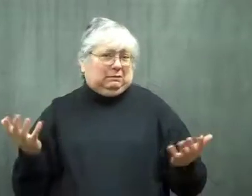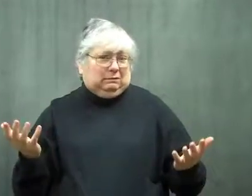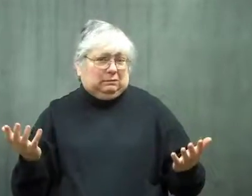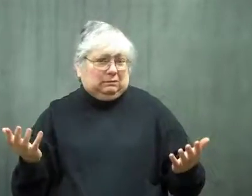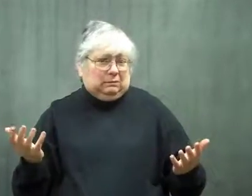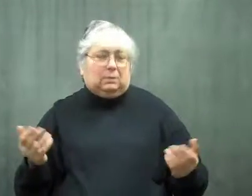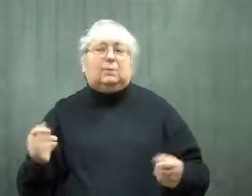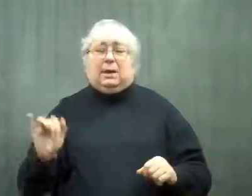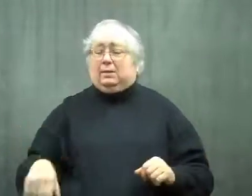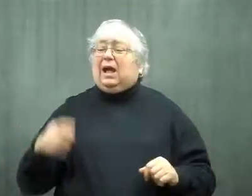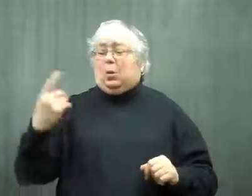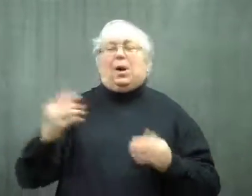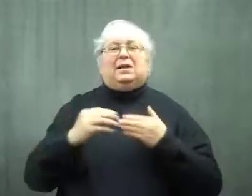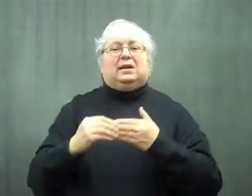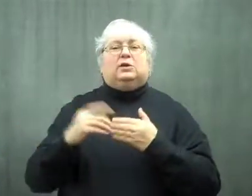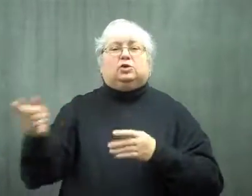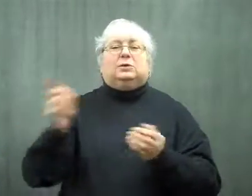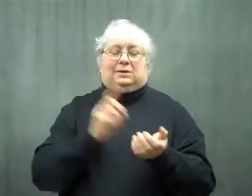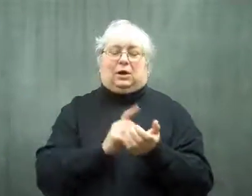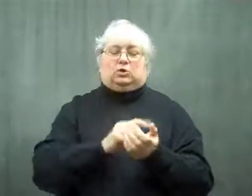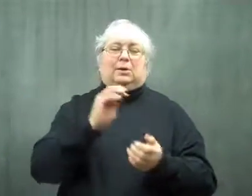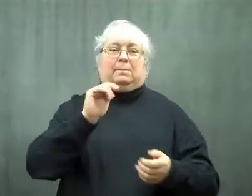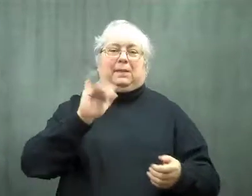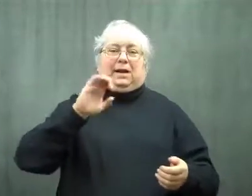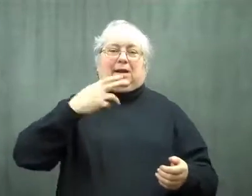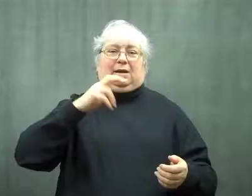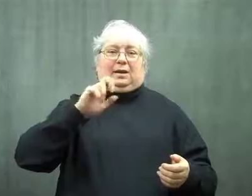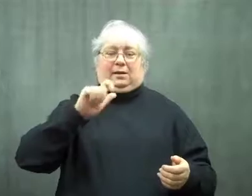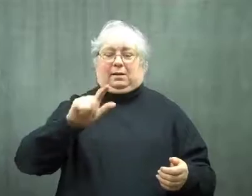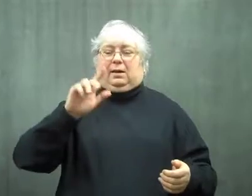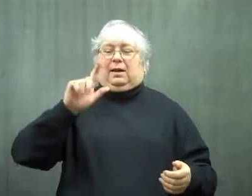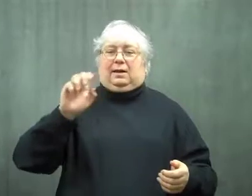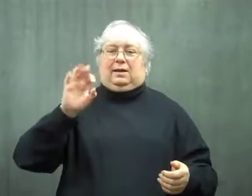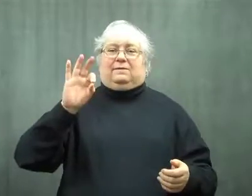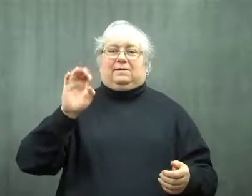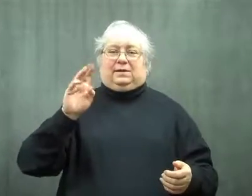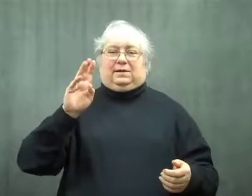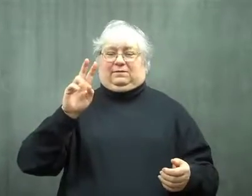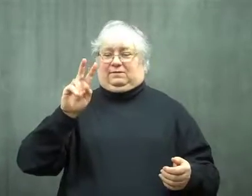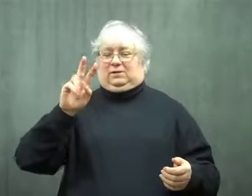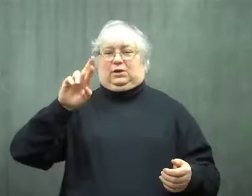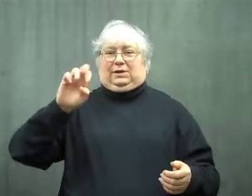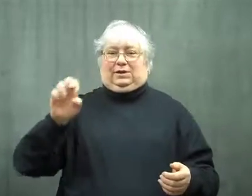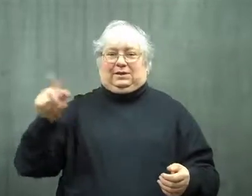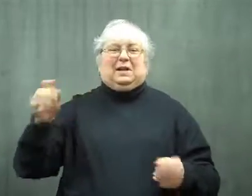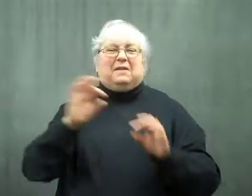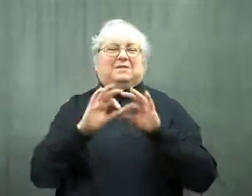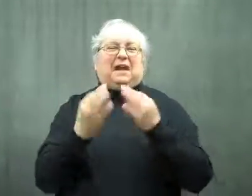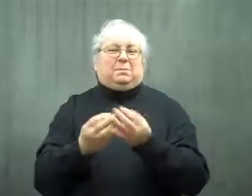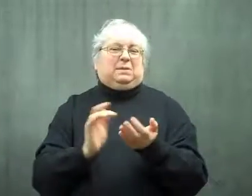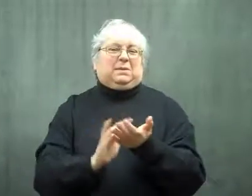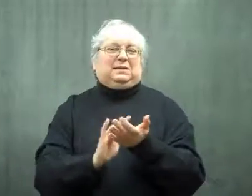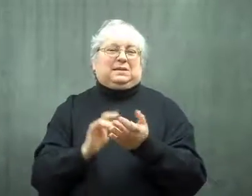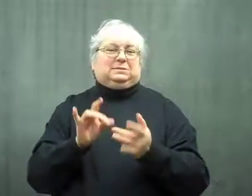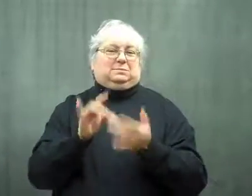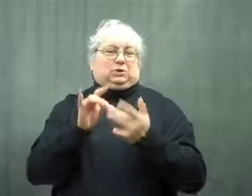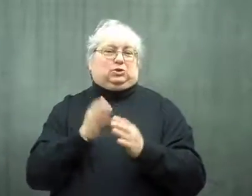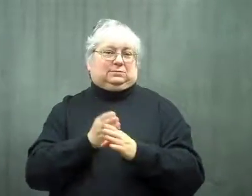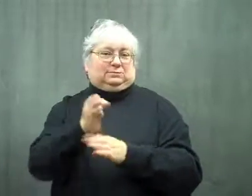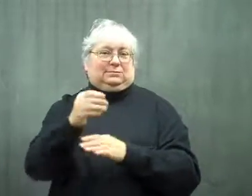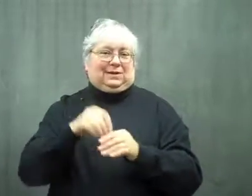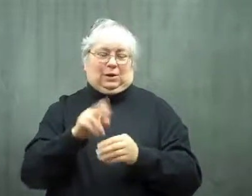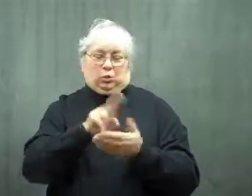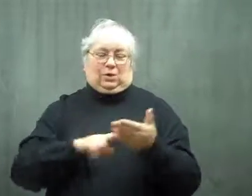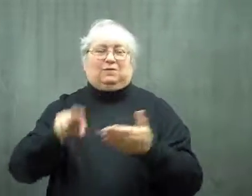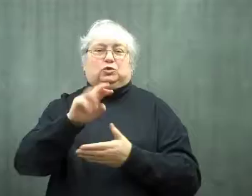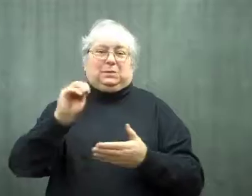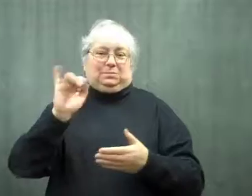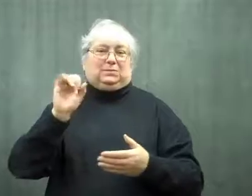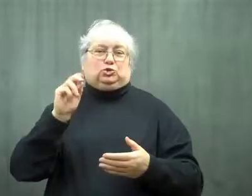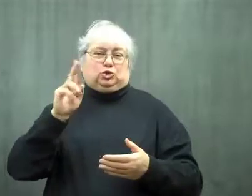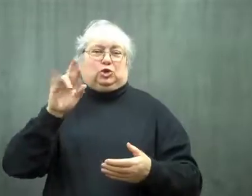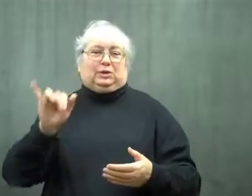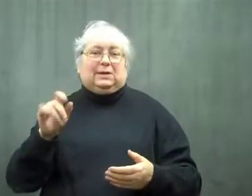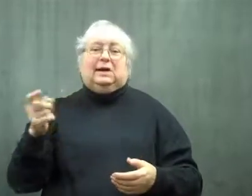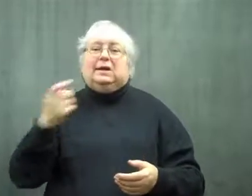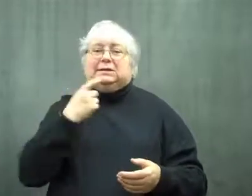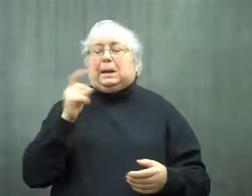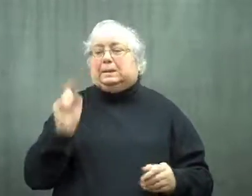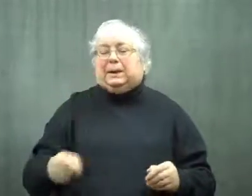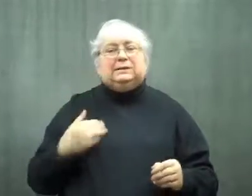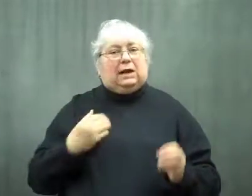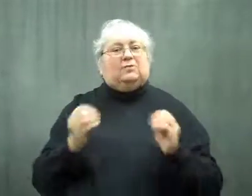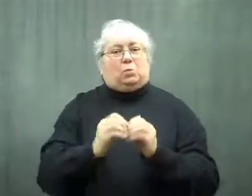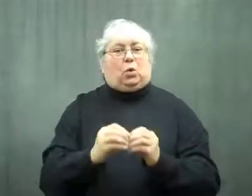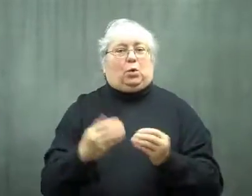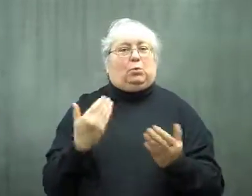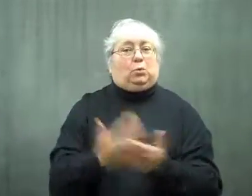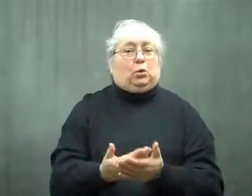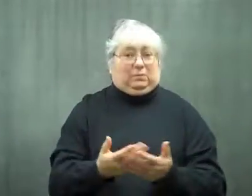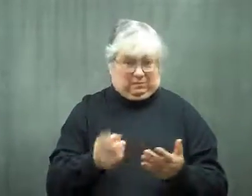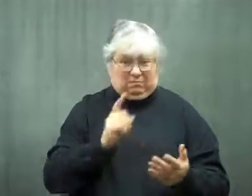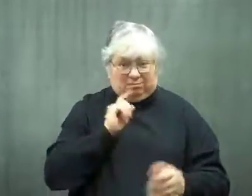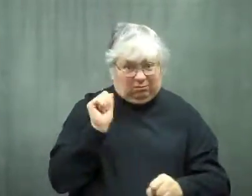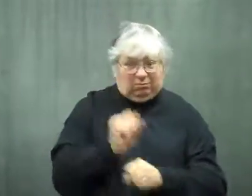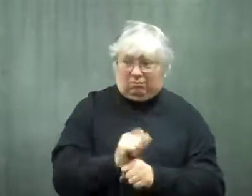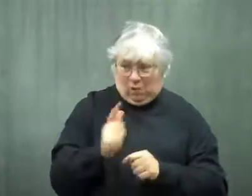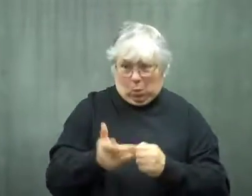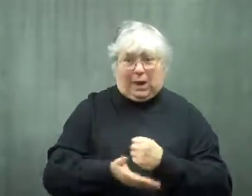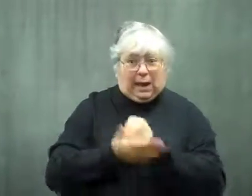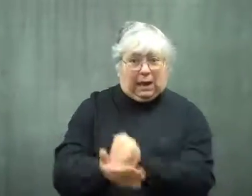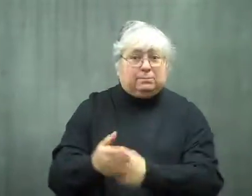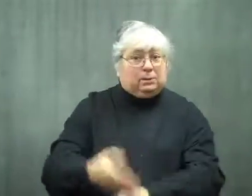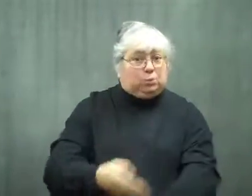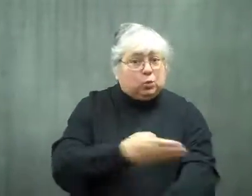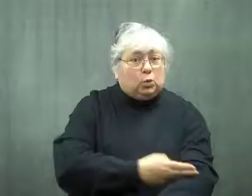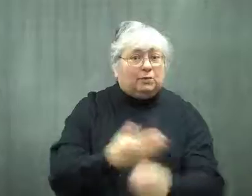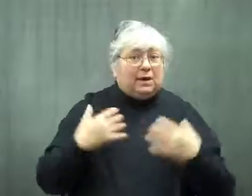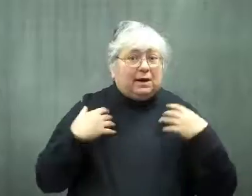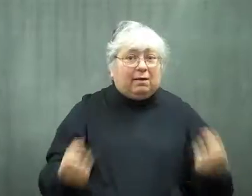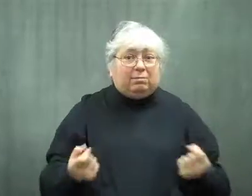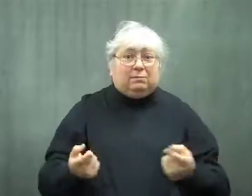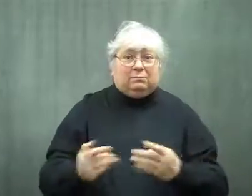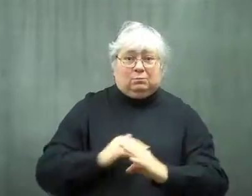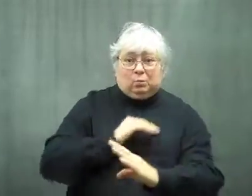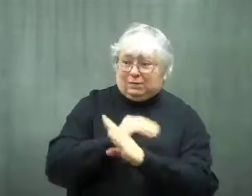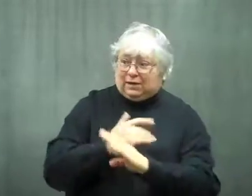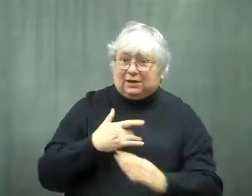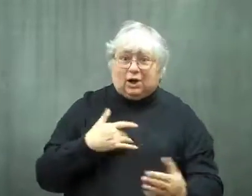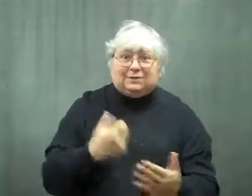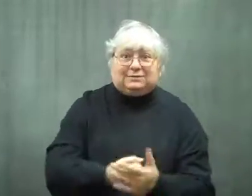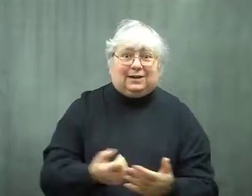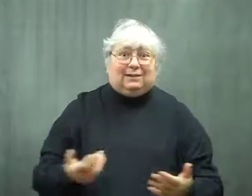Dr. Michael LeFebre, a Family Medicine Specialist at the University of Missouri